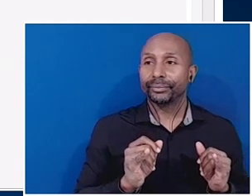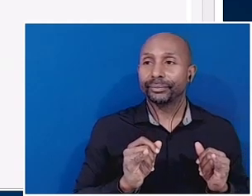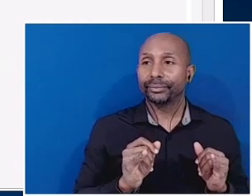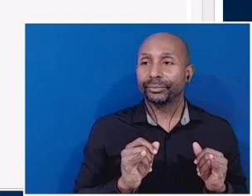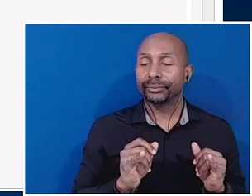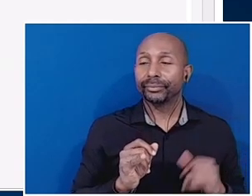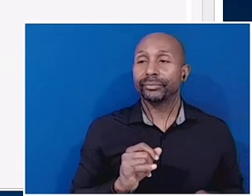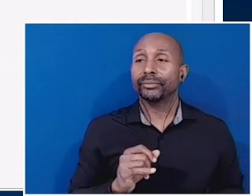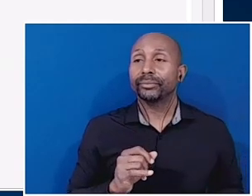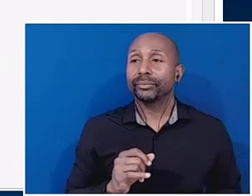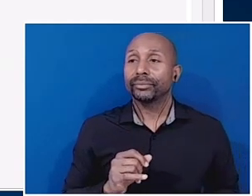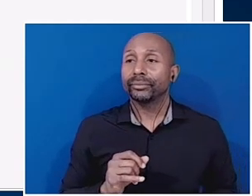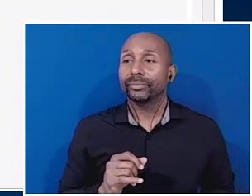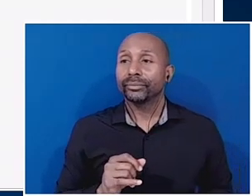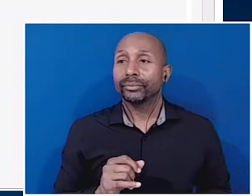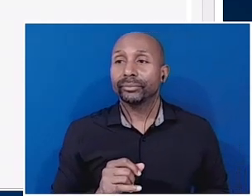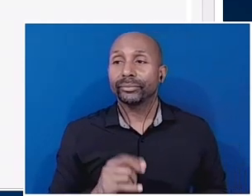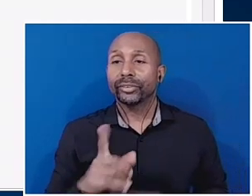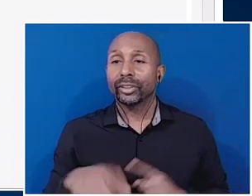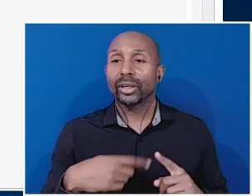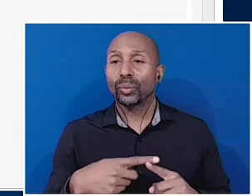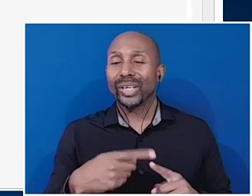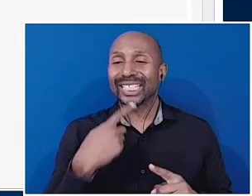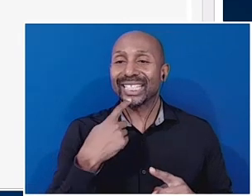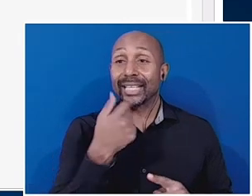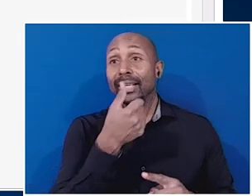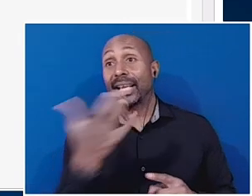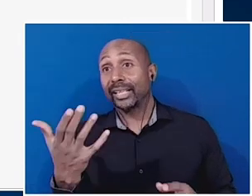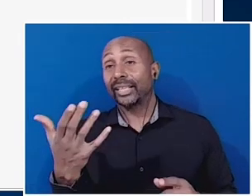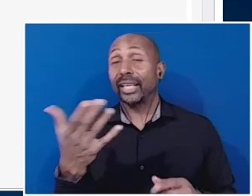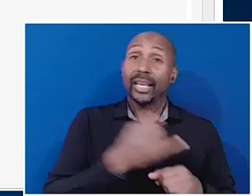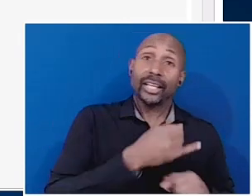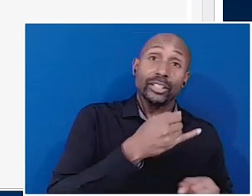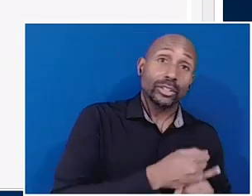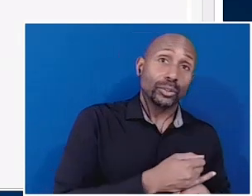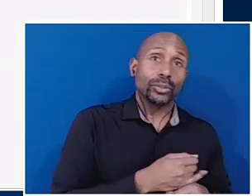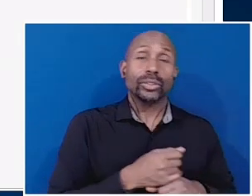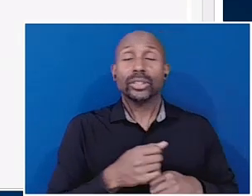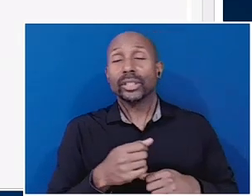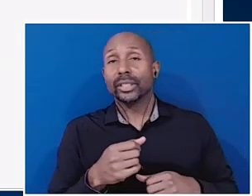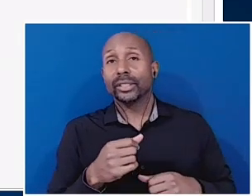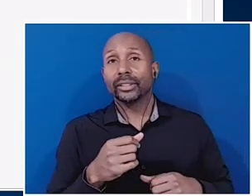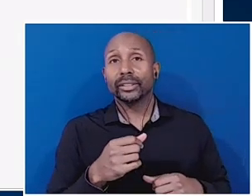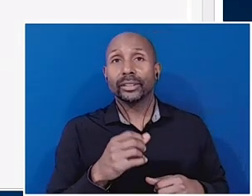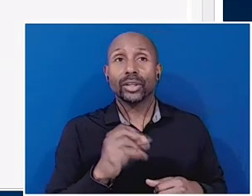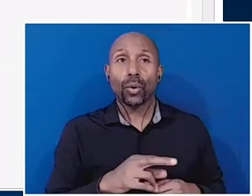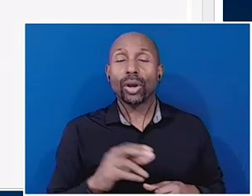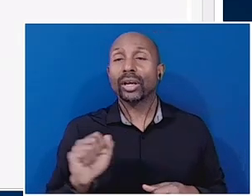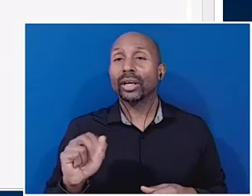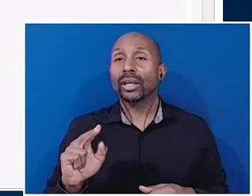anything institutions are subject to they're responsible for regardless of how they choose to execute it.